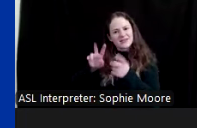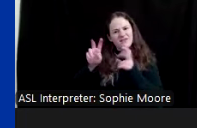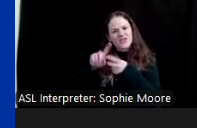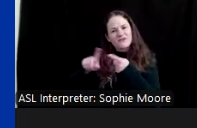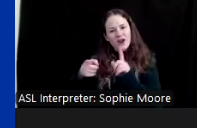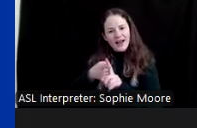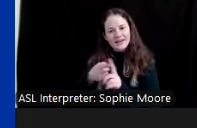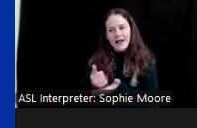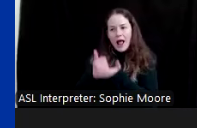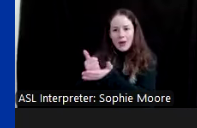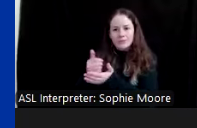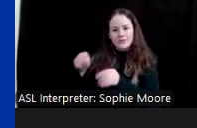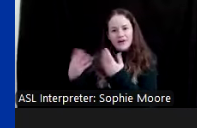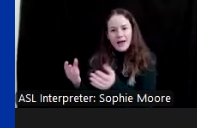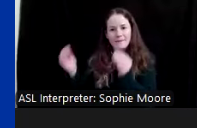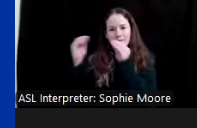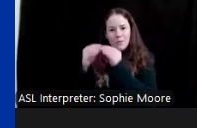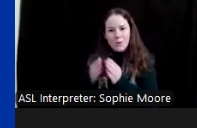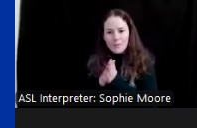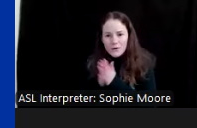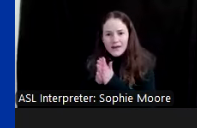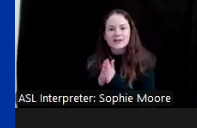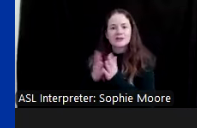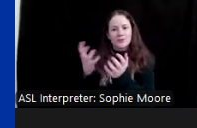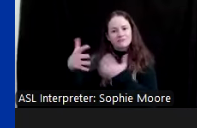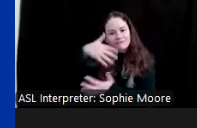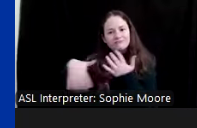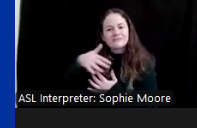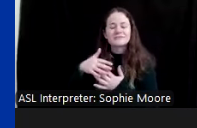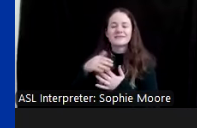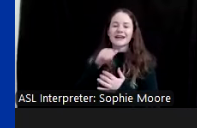motivation once they got to know their buddy so that it was not again a babysitting situation but interactive